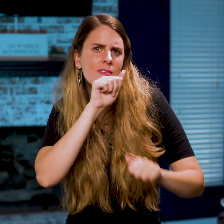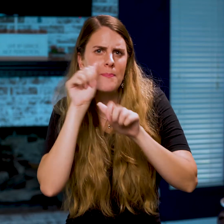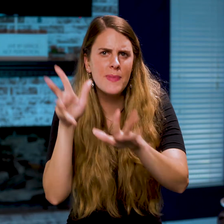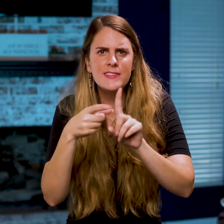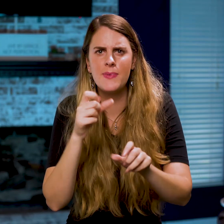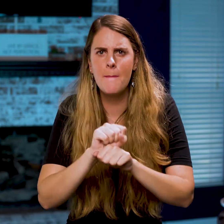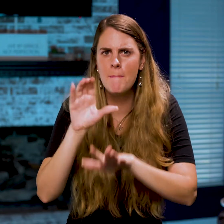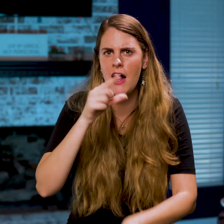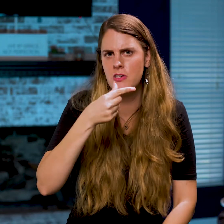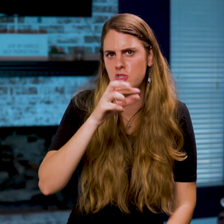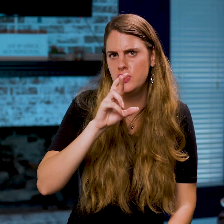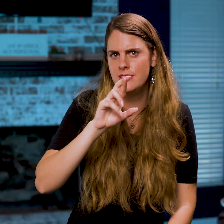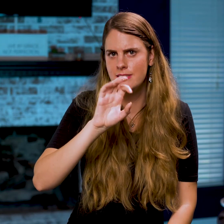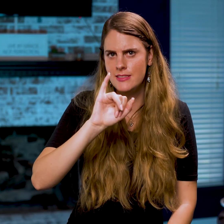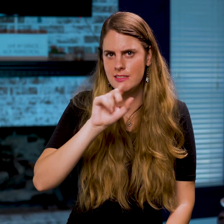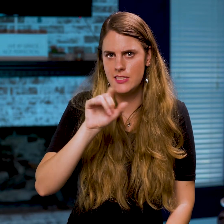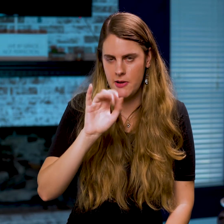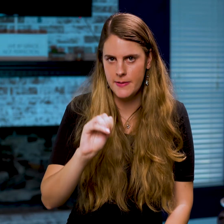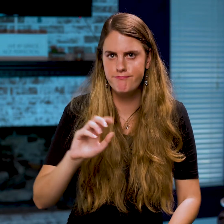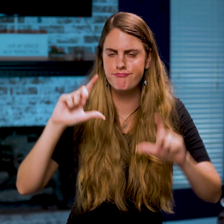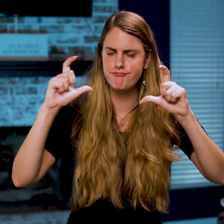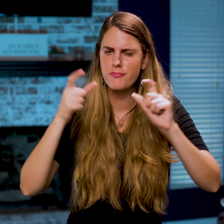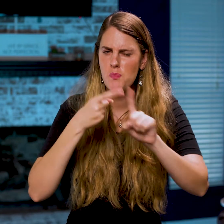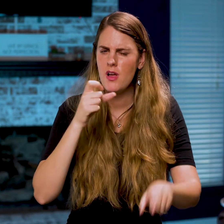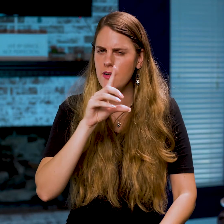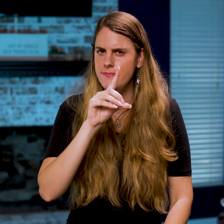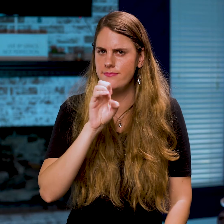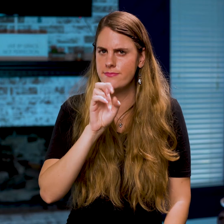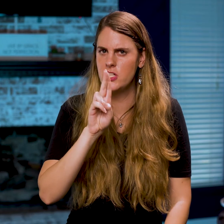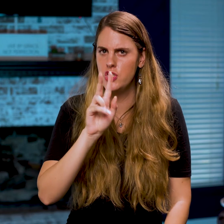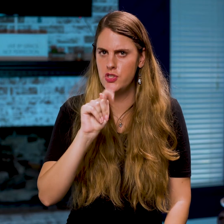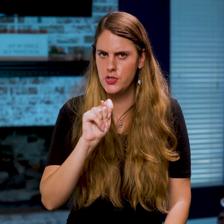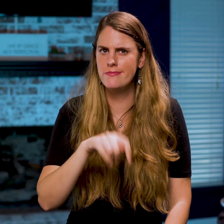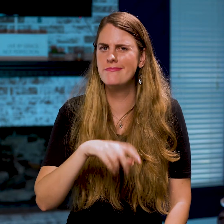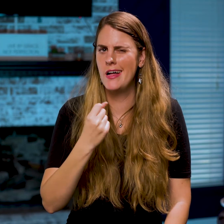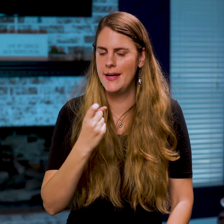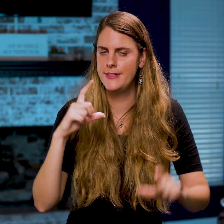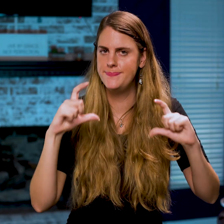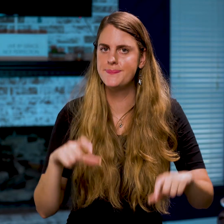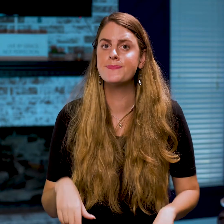the blessings from Mount Gerizim (Deut 11),